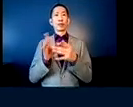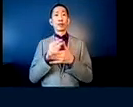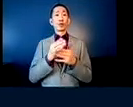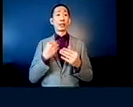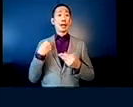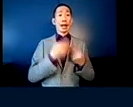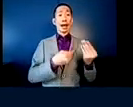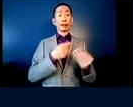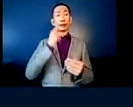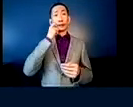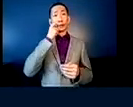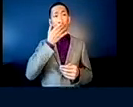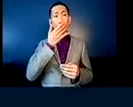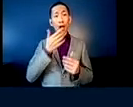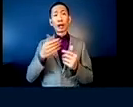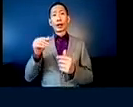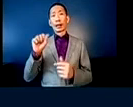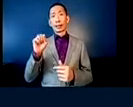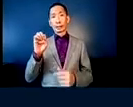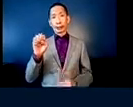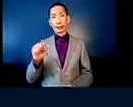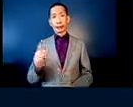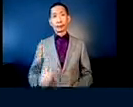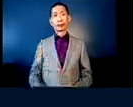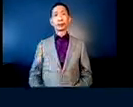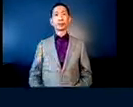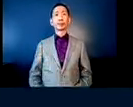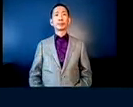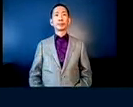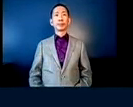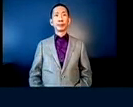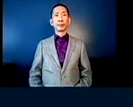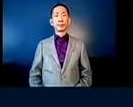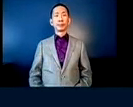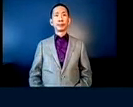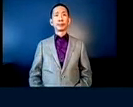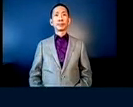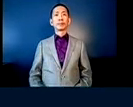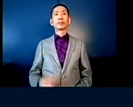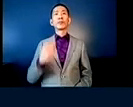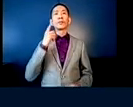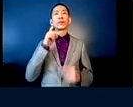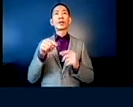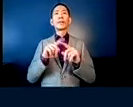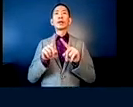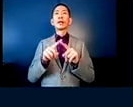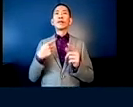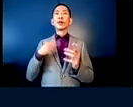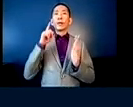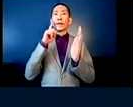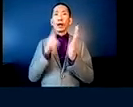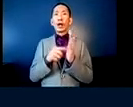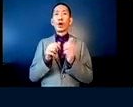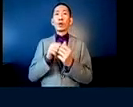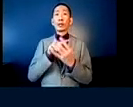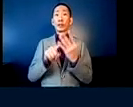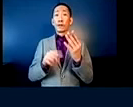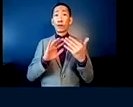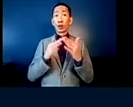CORRELATION WITH ANCESTRY AND SKIN COLOR AND SES. NEXT SLIDE. SO CONSIDERING DIFFERENCES WE'VE